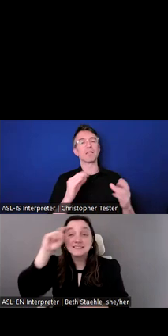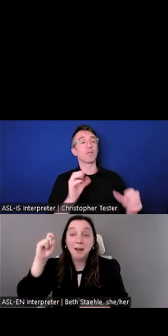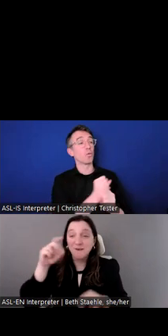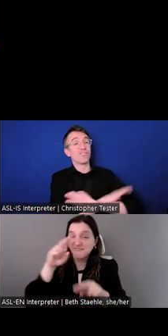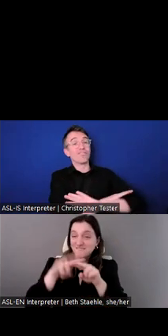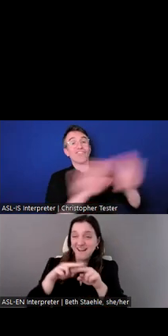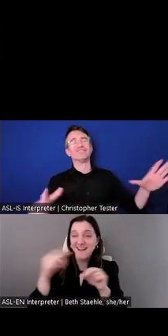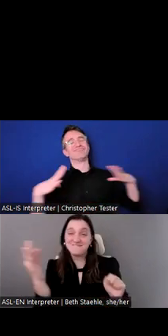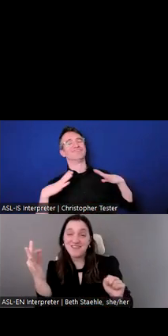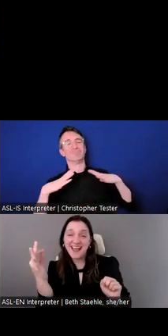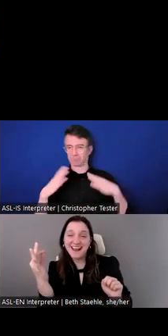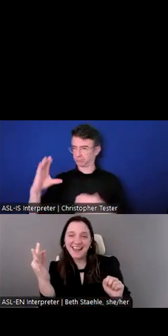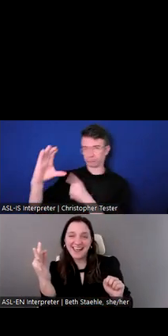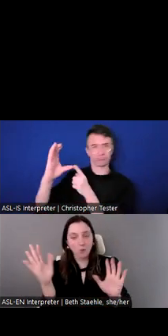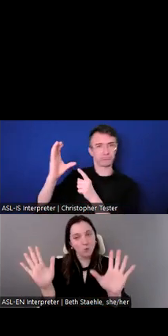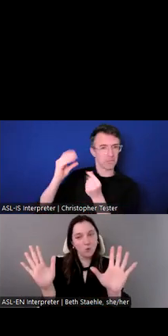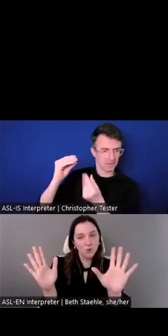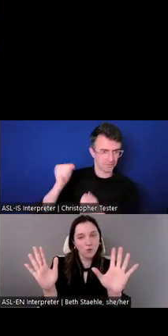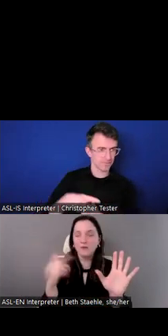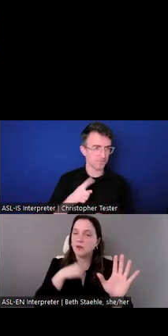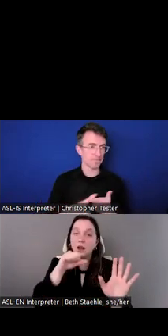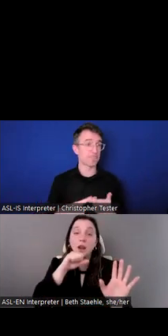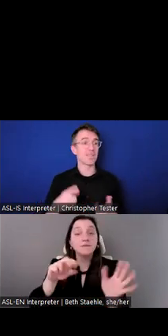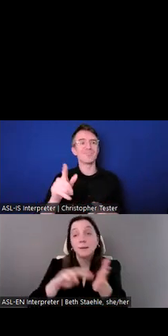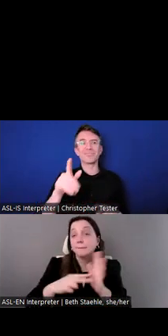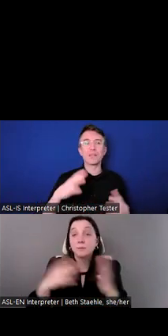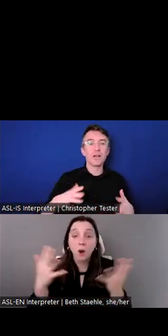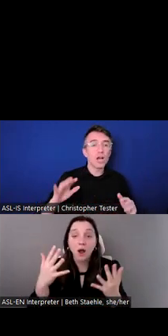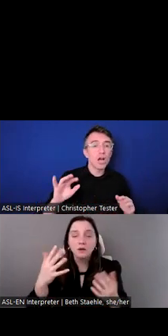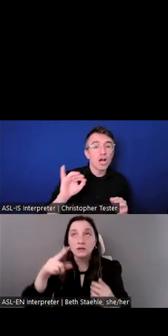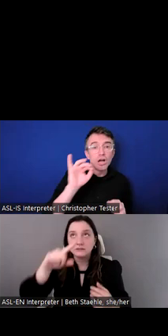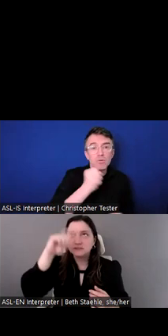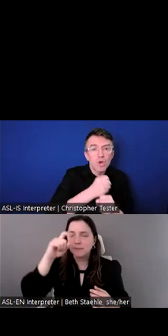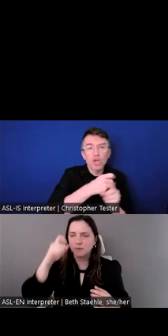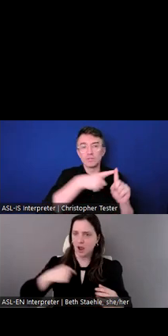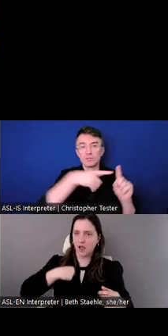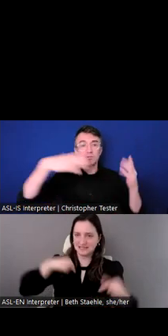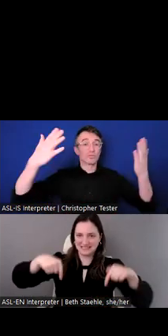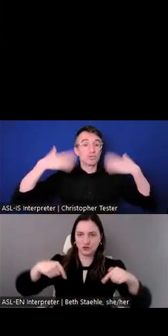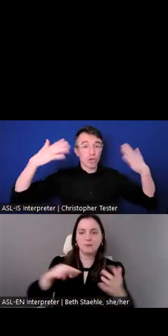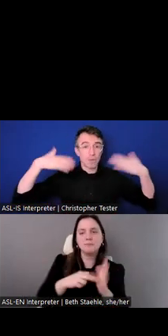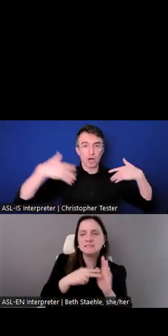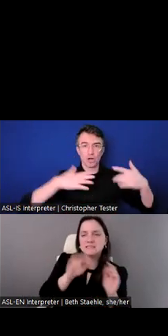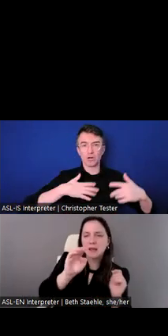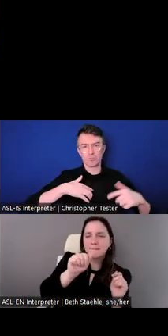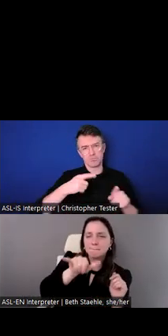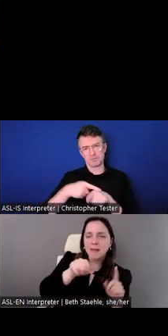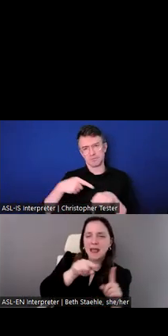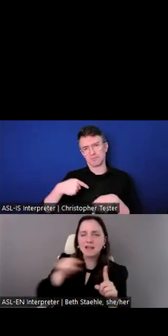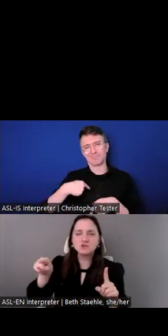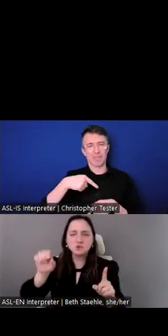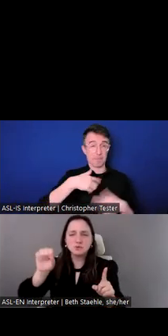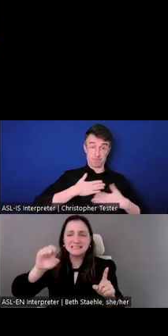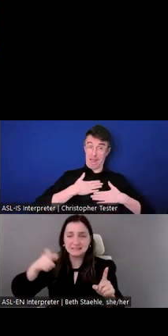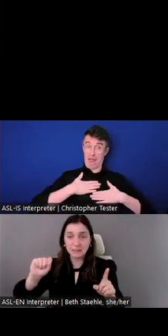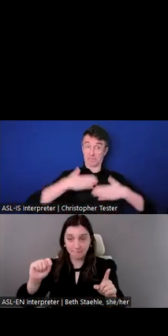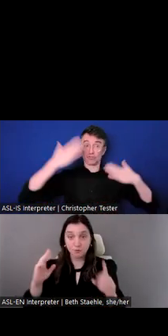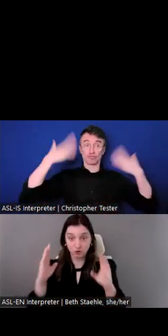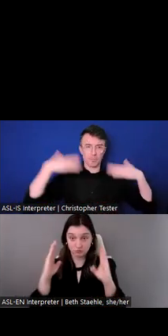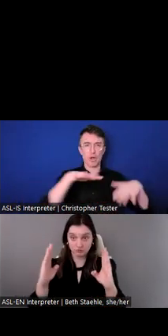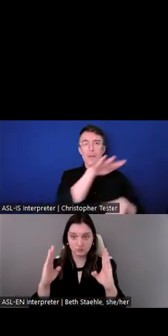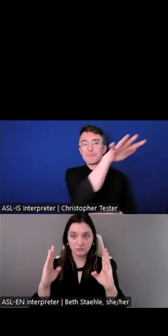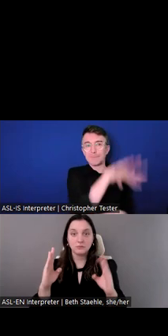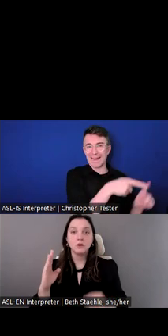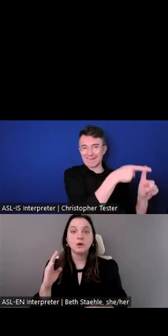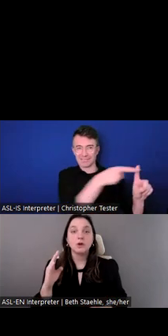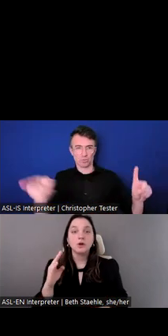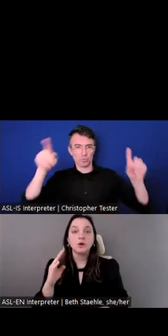During summer, so starting, I believe in May until early September, we have Summer Fun